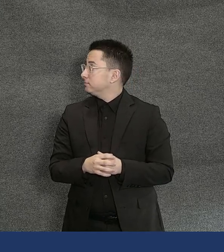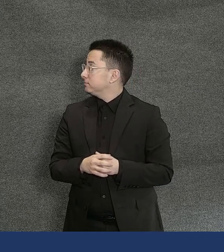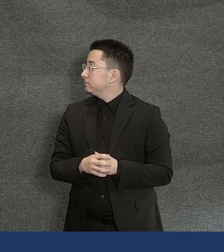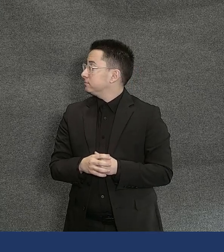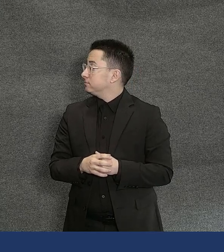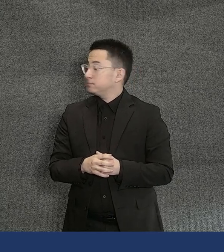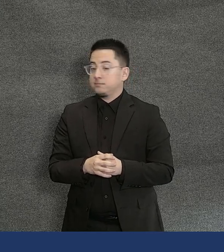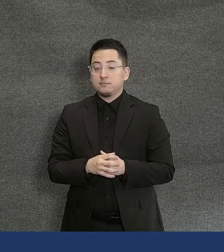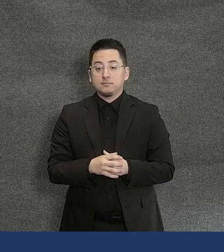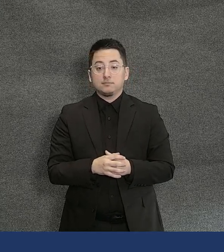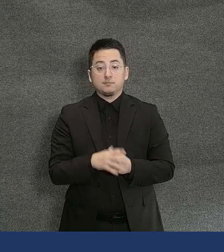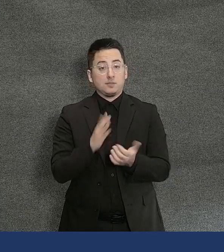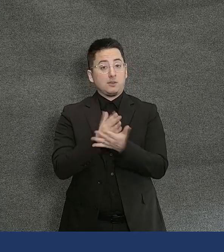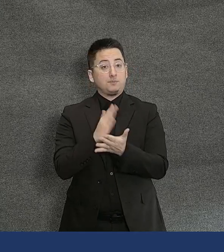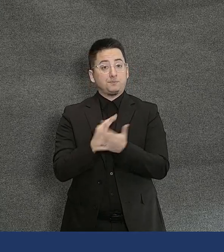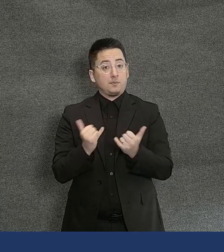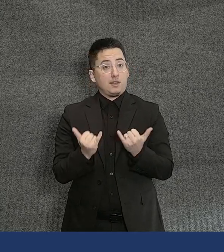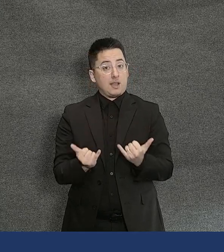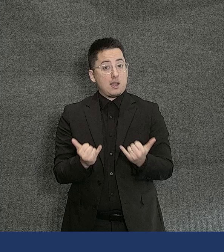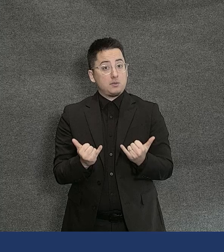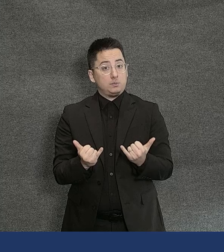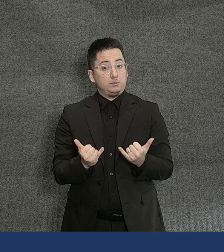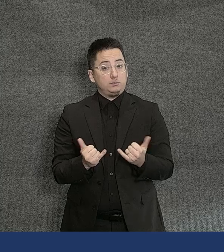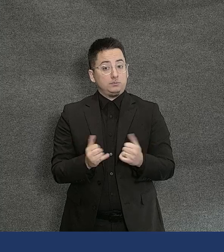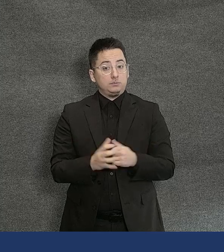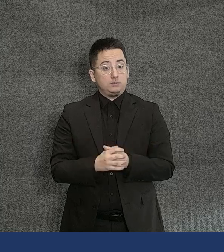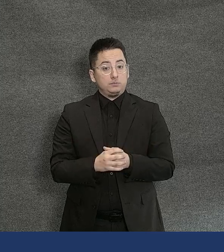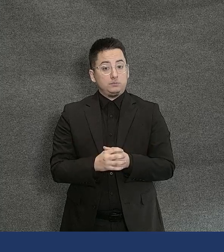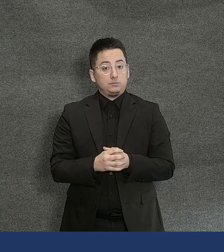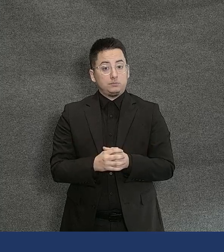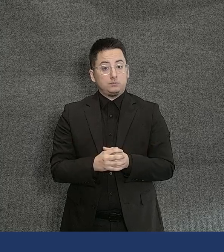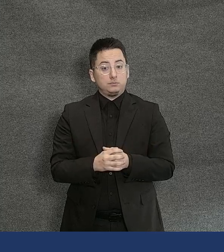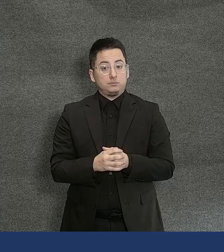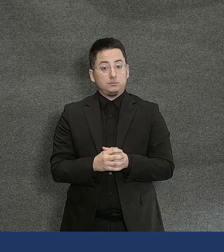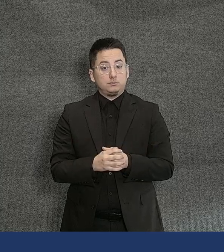Now to our next segment.